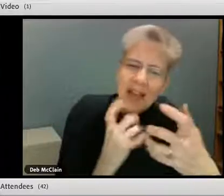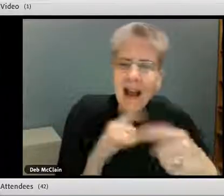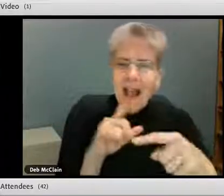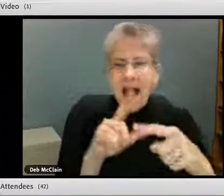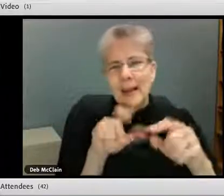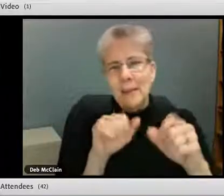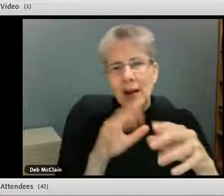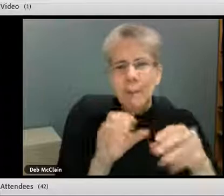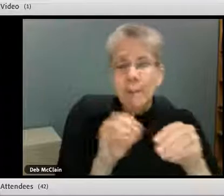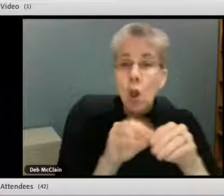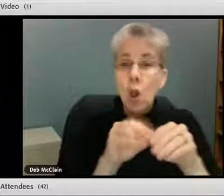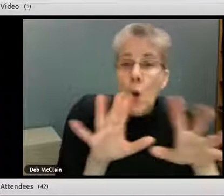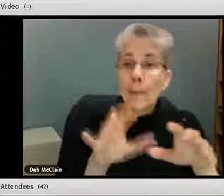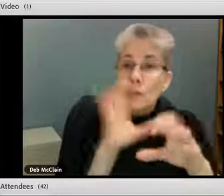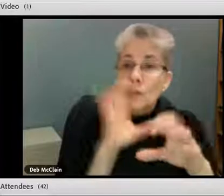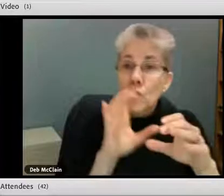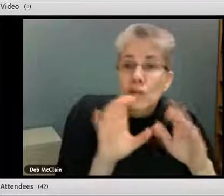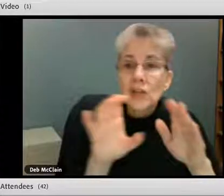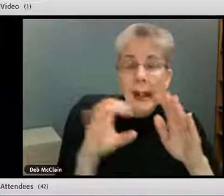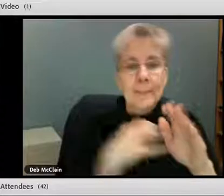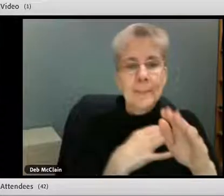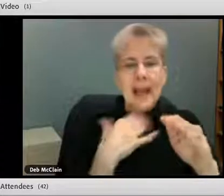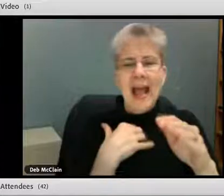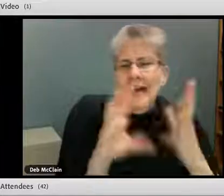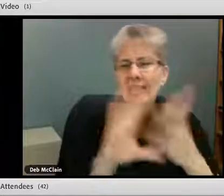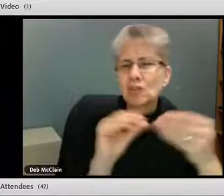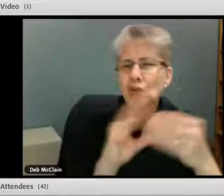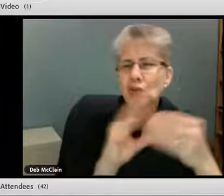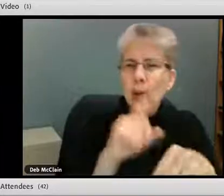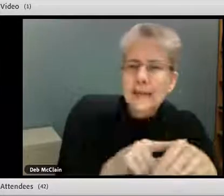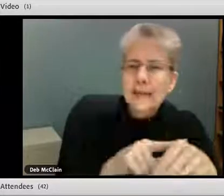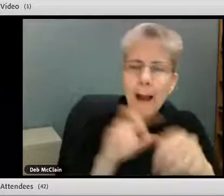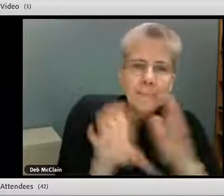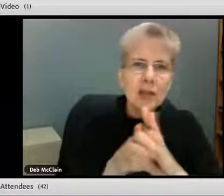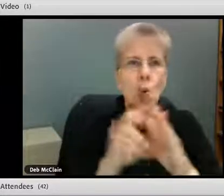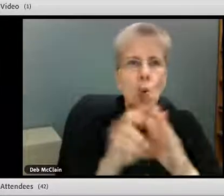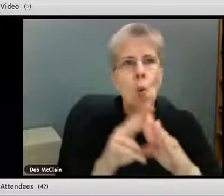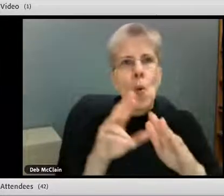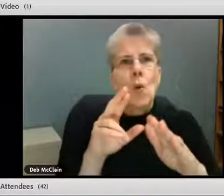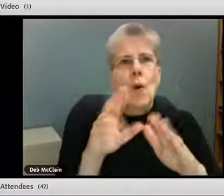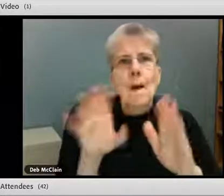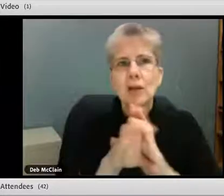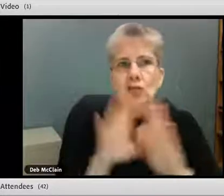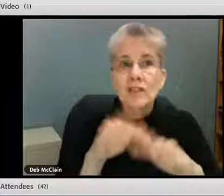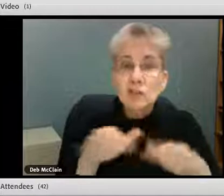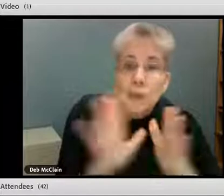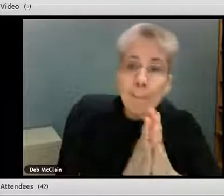"I need a story time picture." Or "I need a picture of children's books or children...